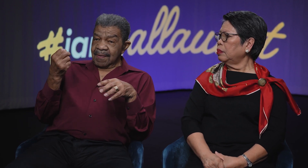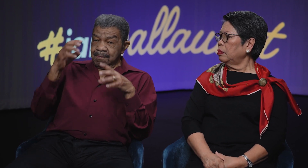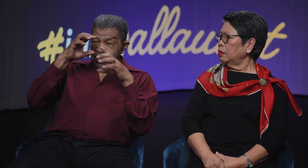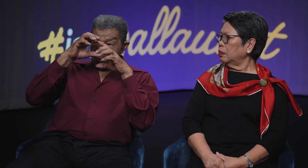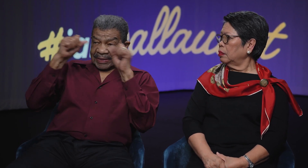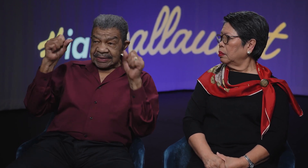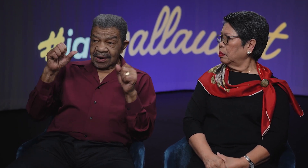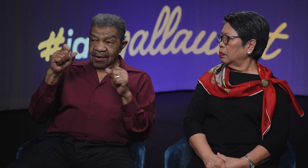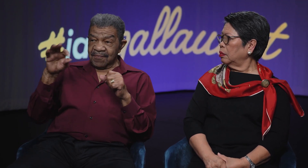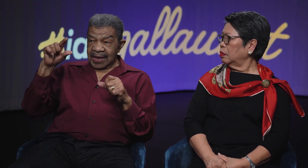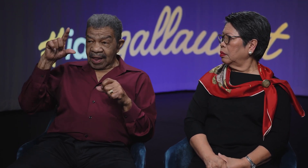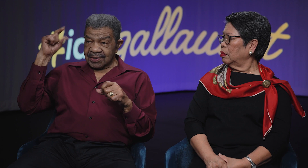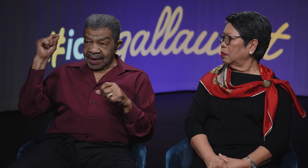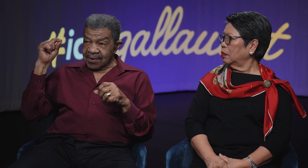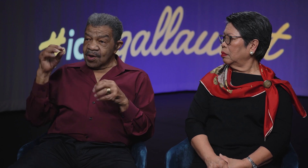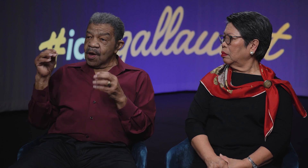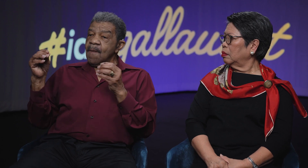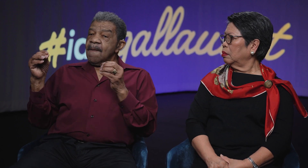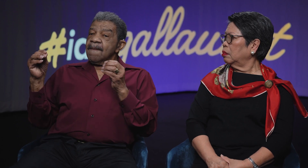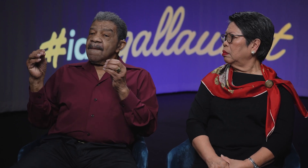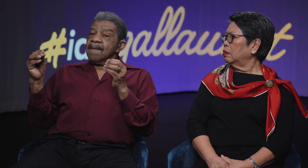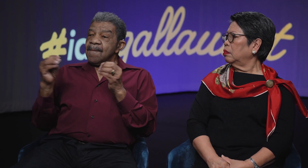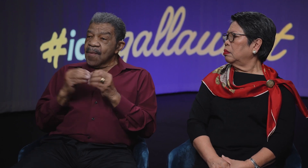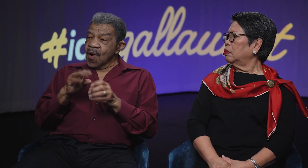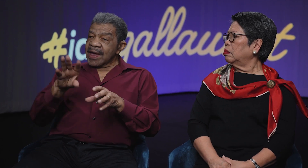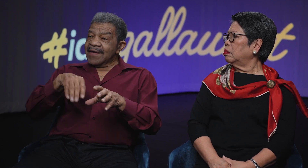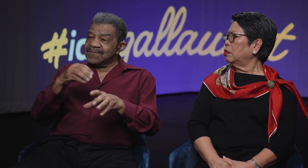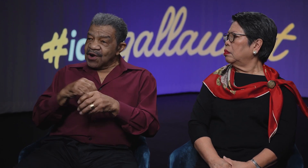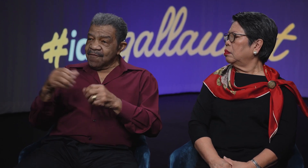The president of Gallaudet is now more involved